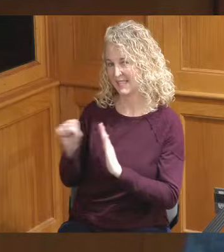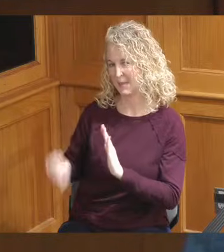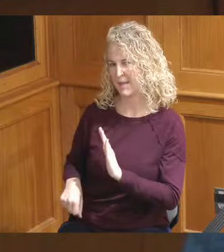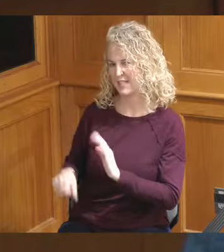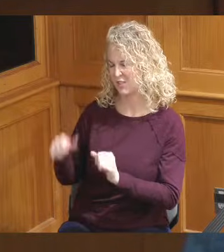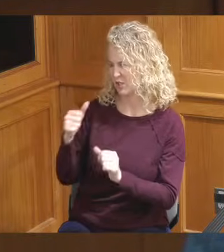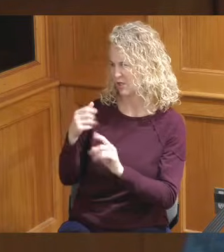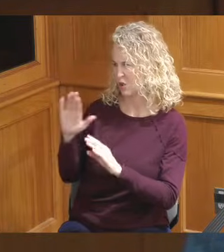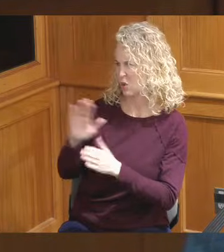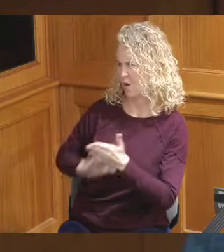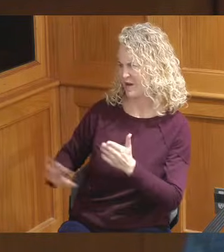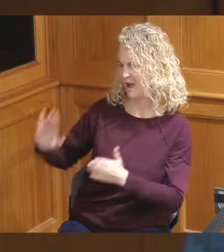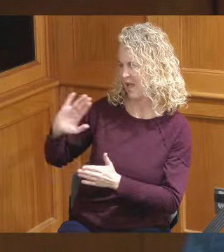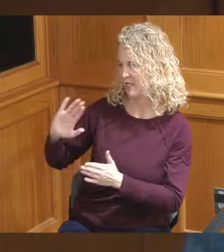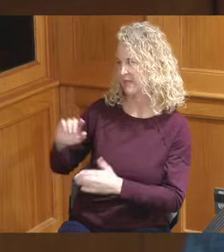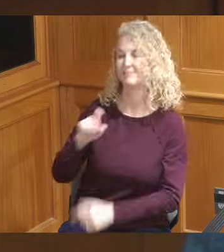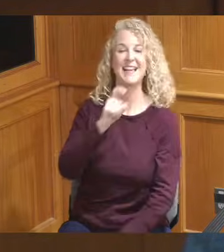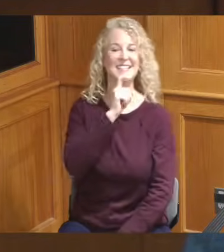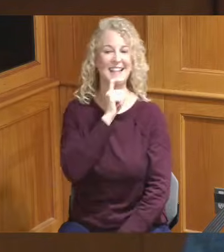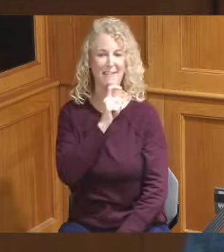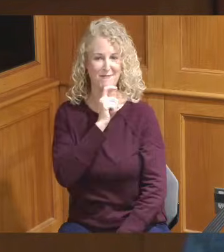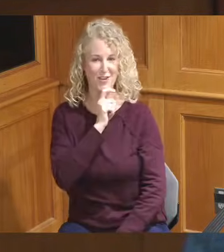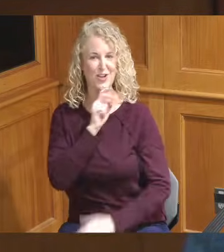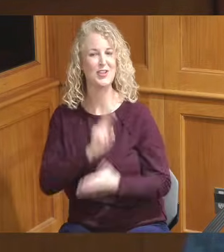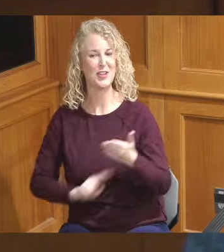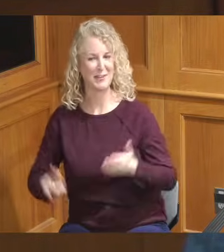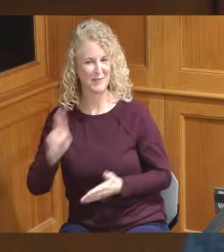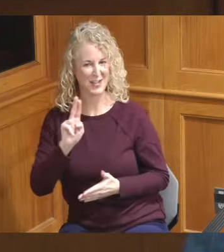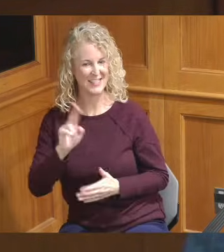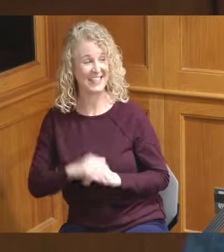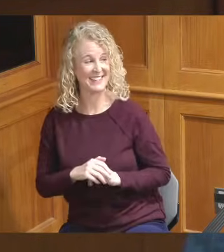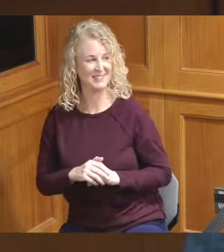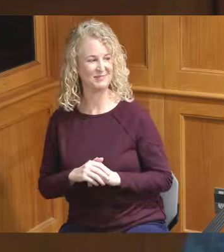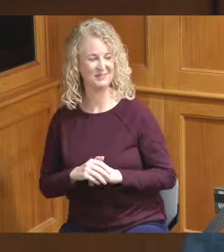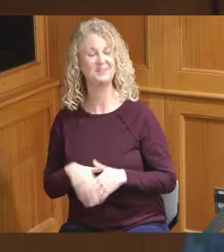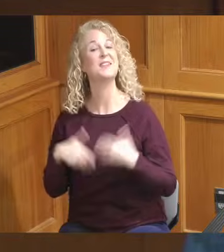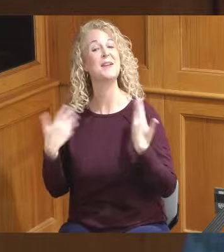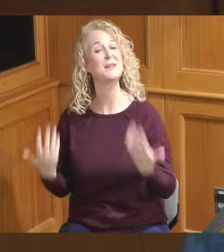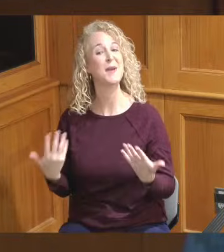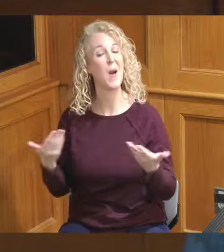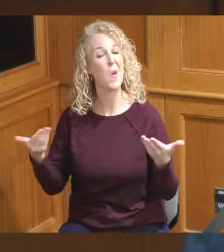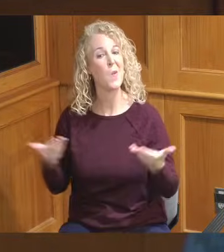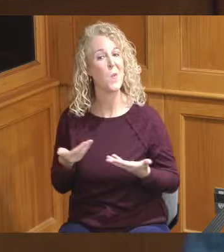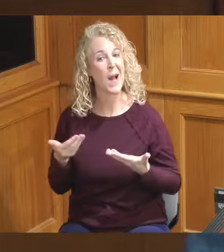where you're what university? Xavier. Xavier University. U so we welcome you with open arms